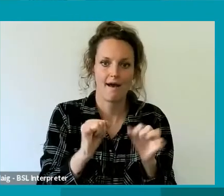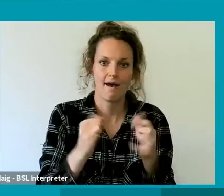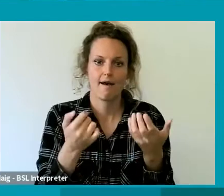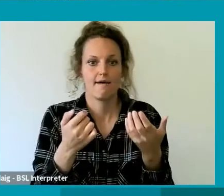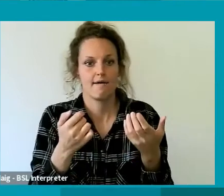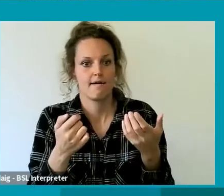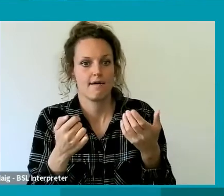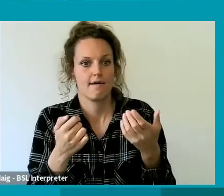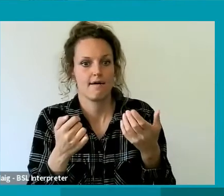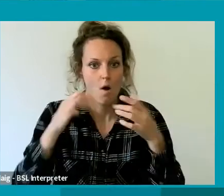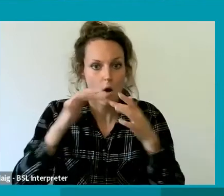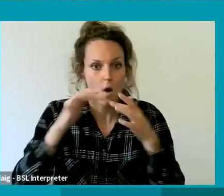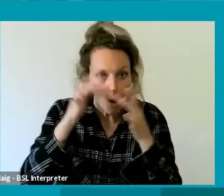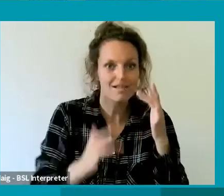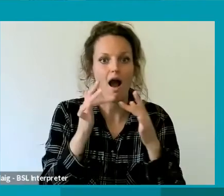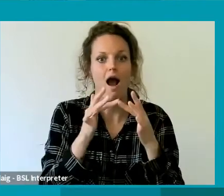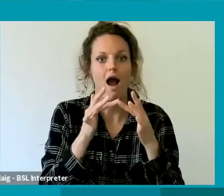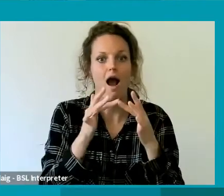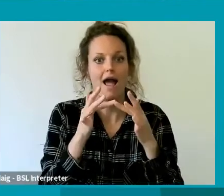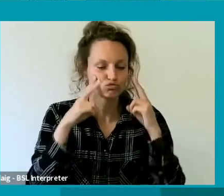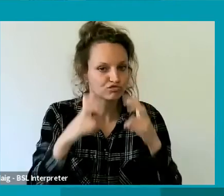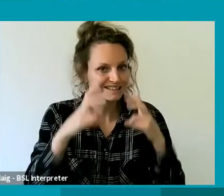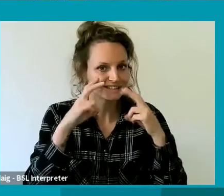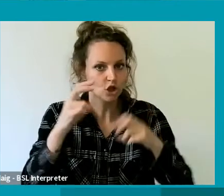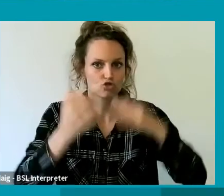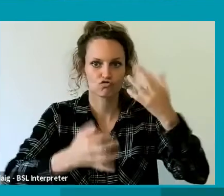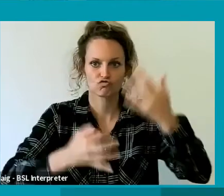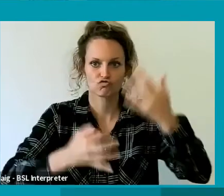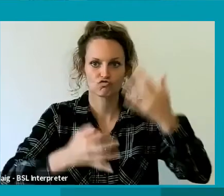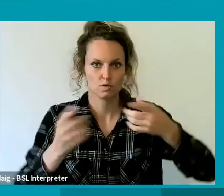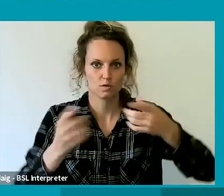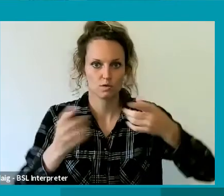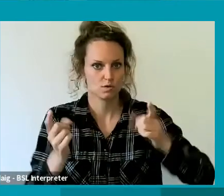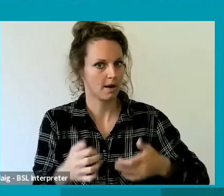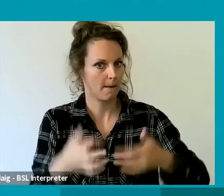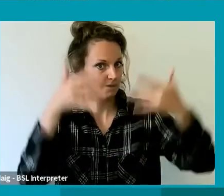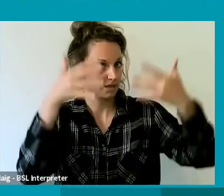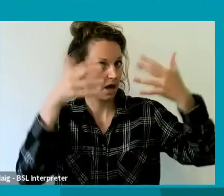OK, fantastic, let's go on to the next slide.